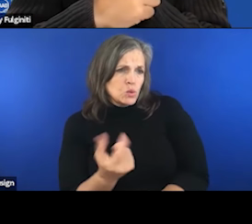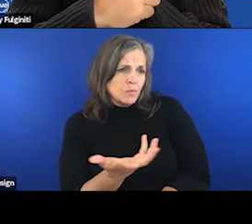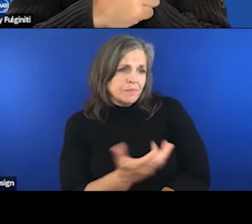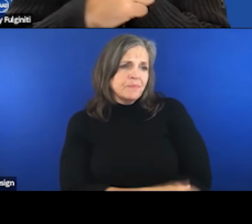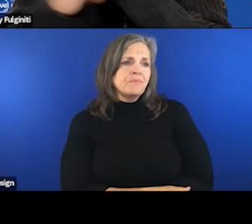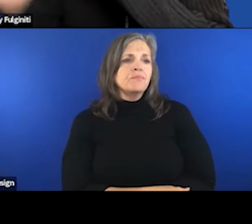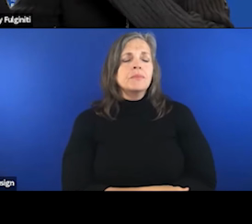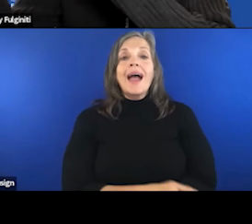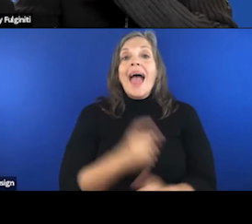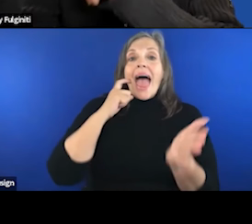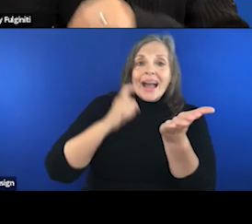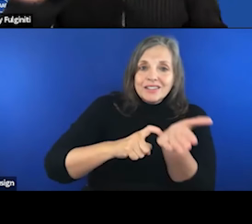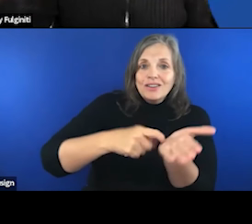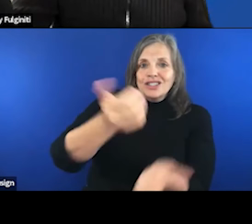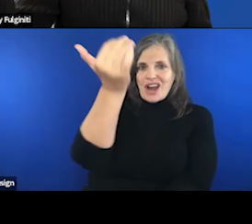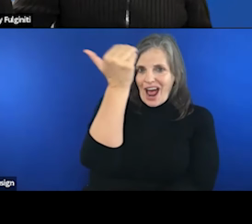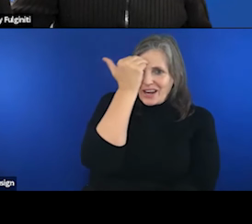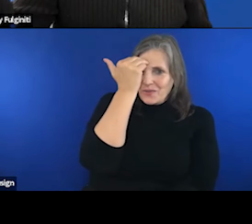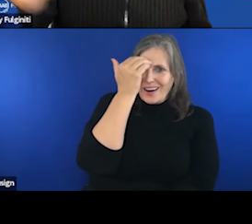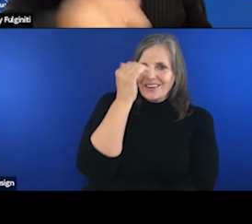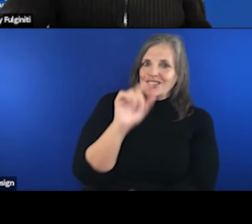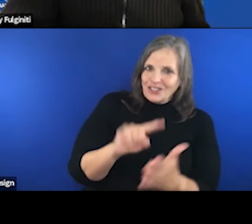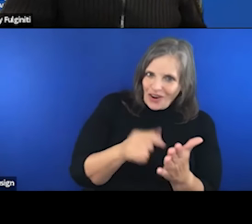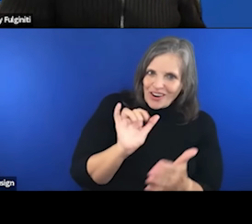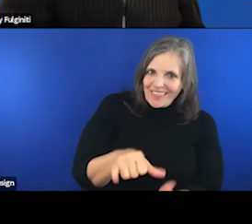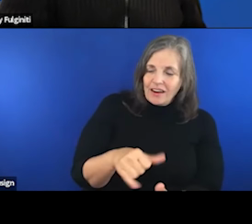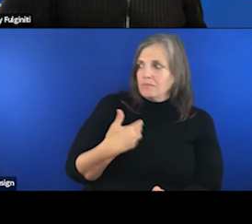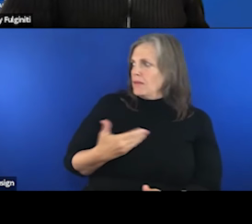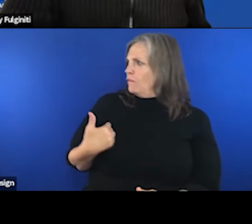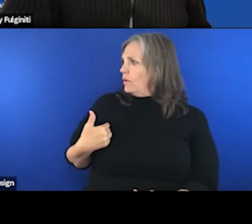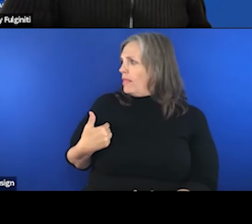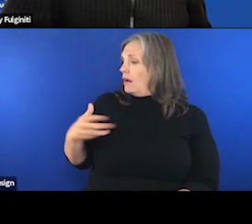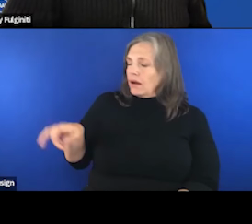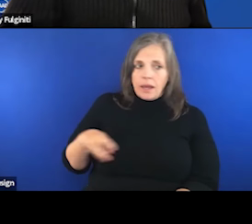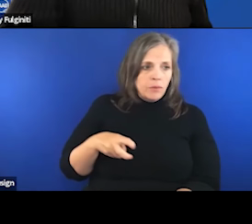of it start there that's how I started I wasn't aware of it before I came here now I am and now